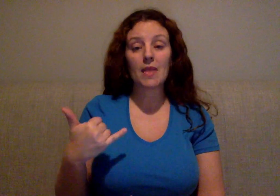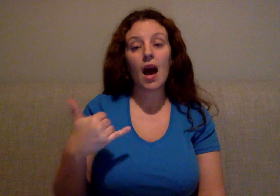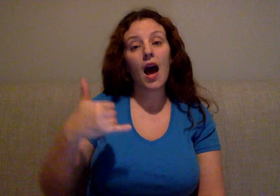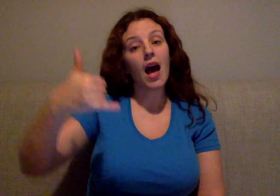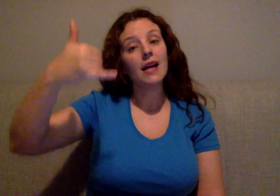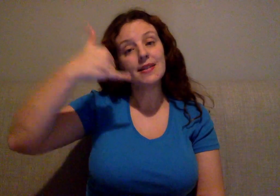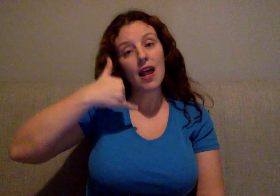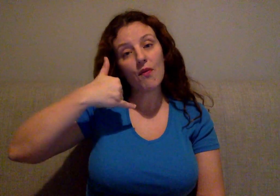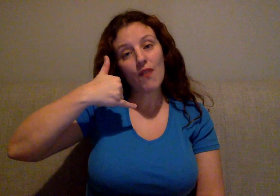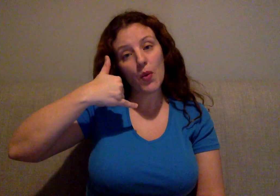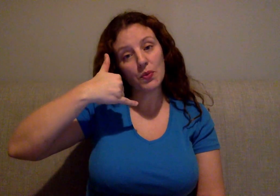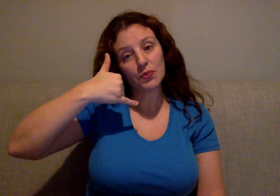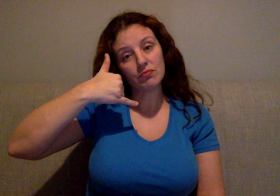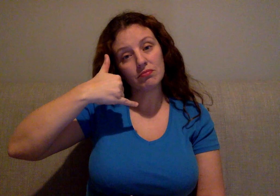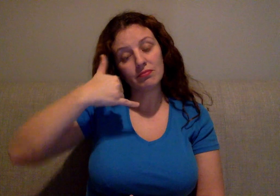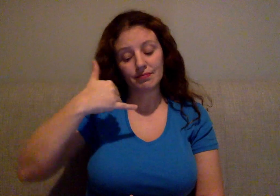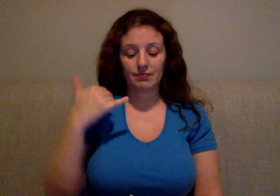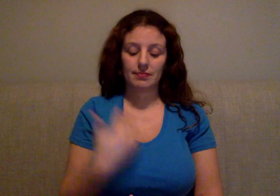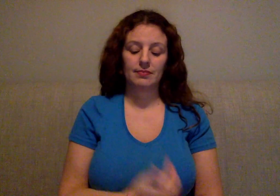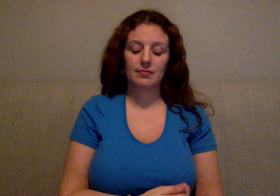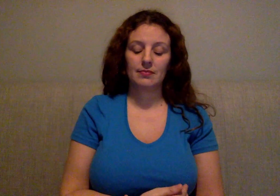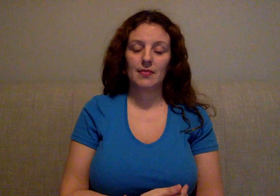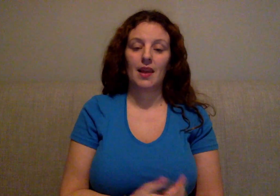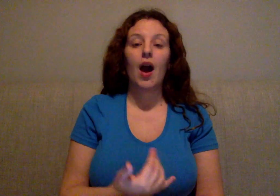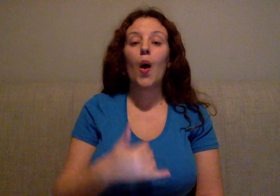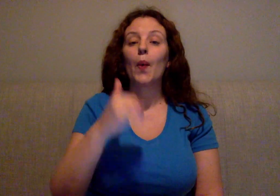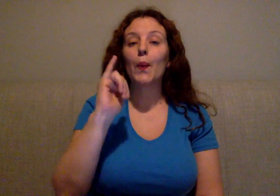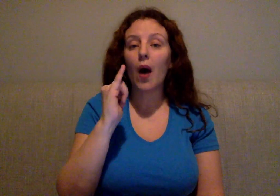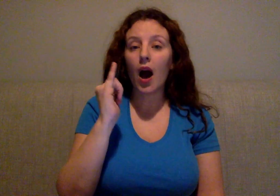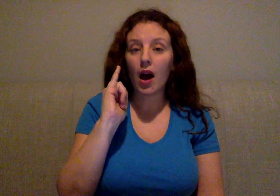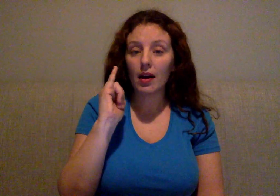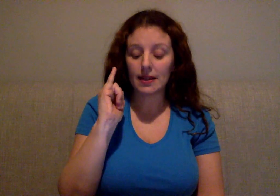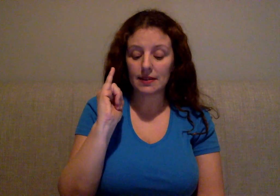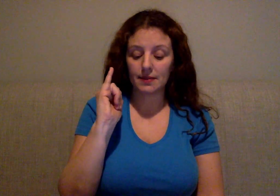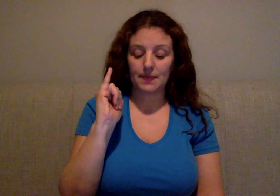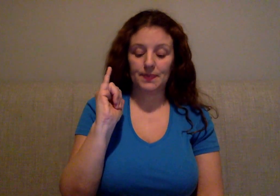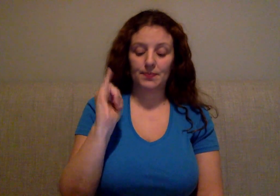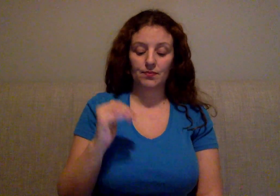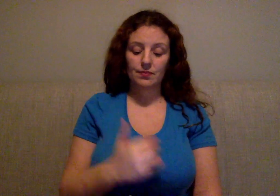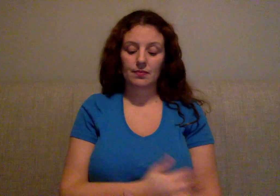TELEPHONE WINE